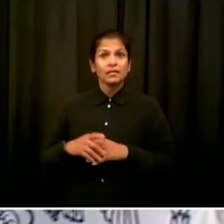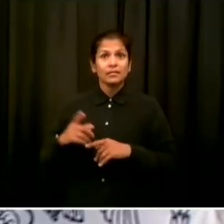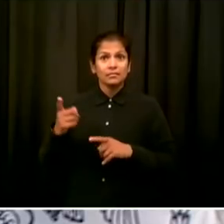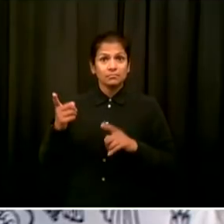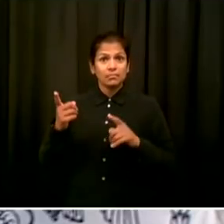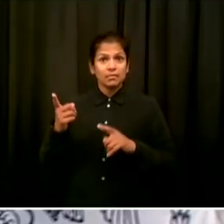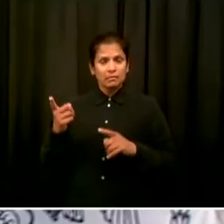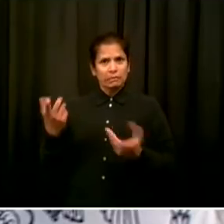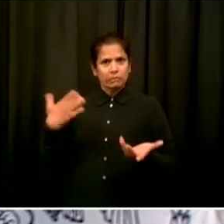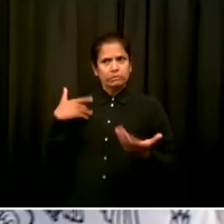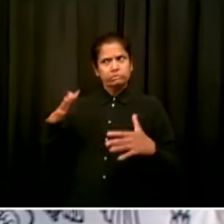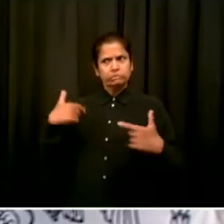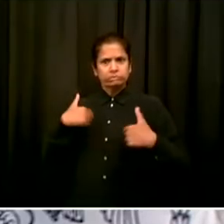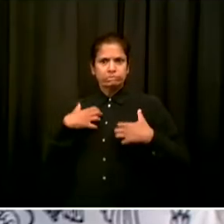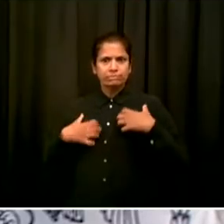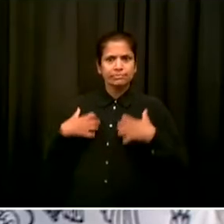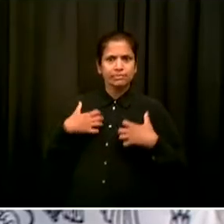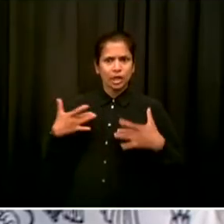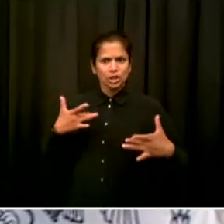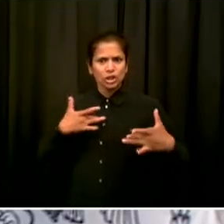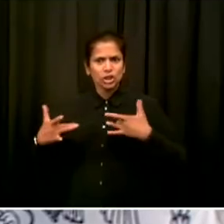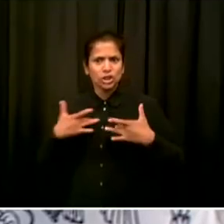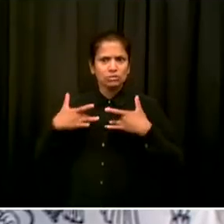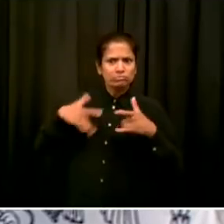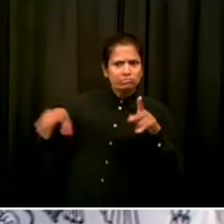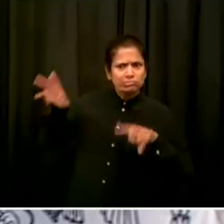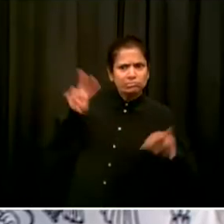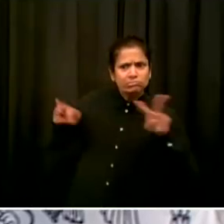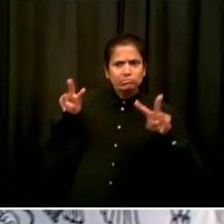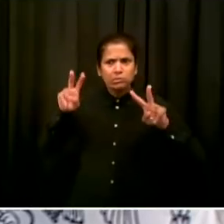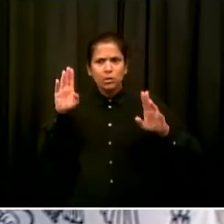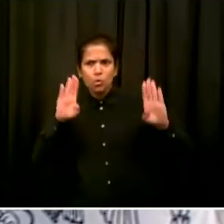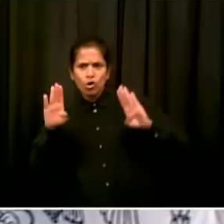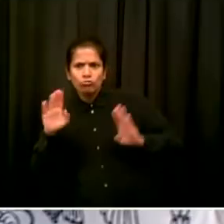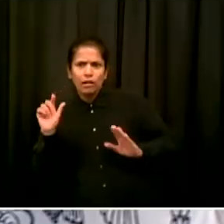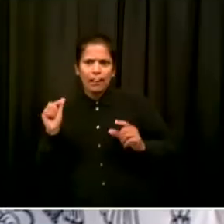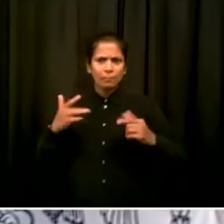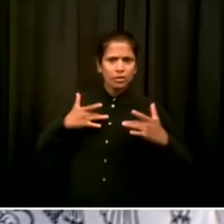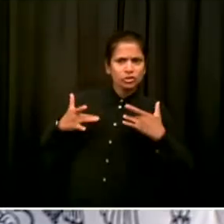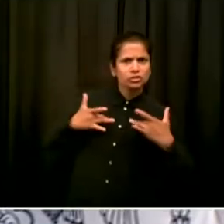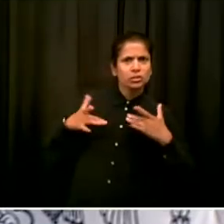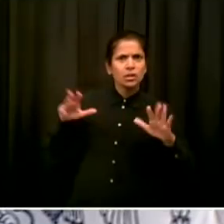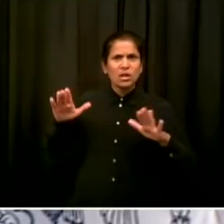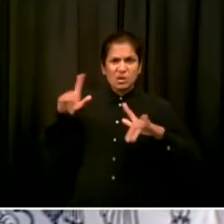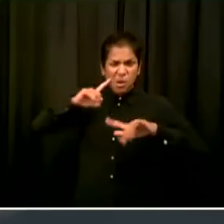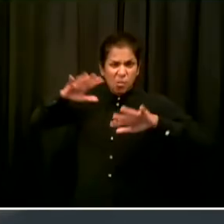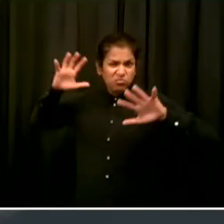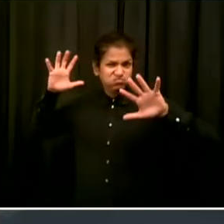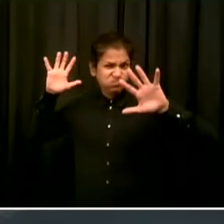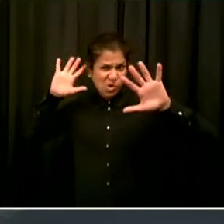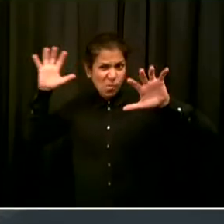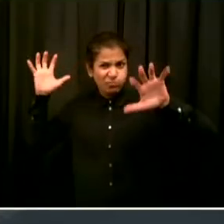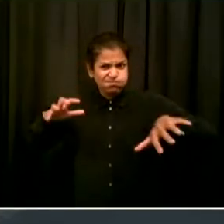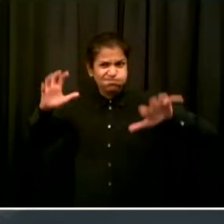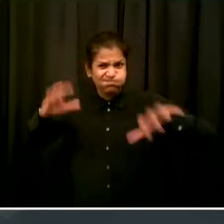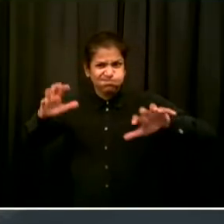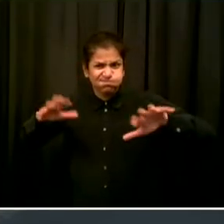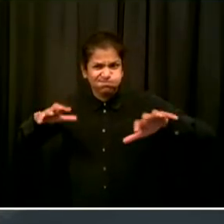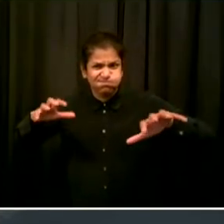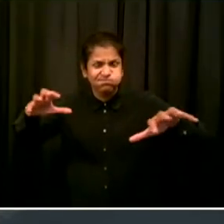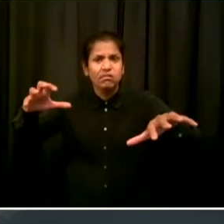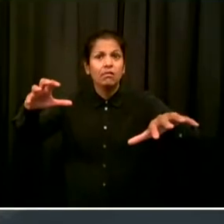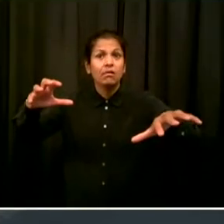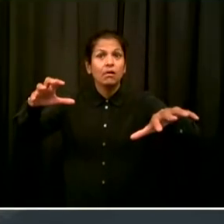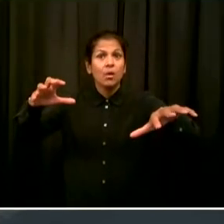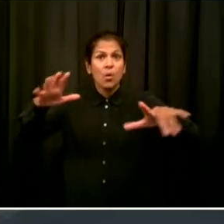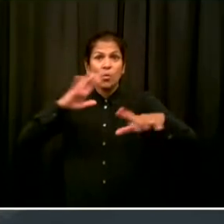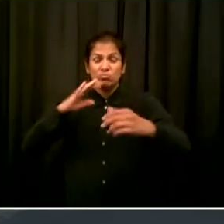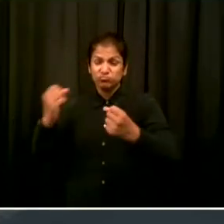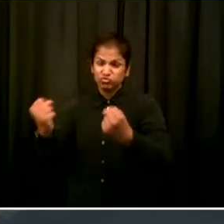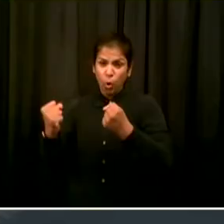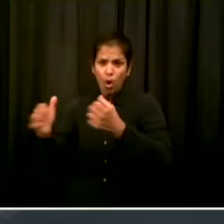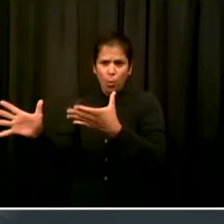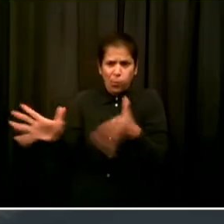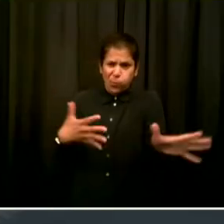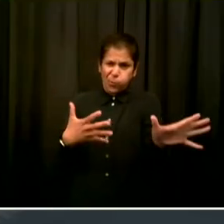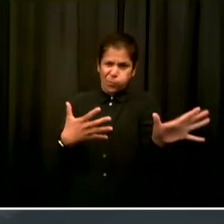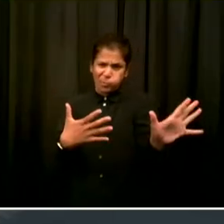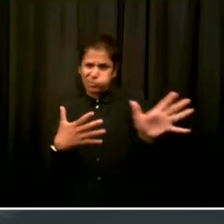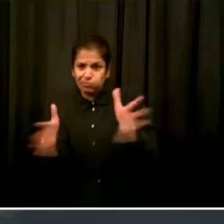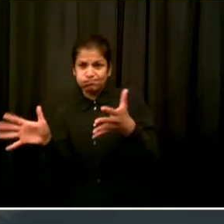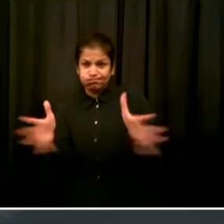WATCHING CLOSELY